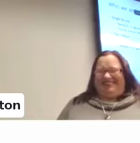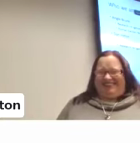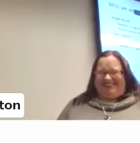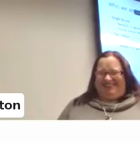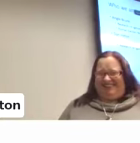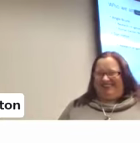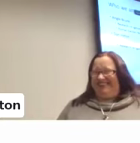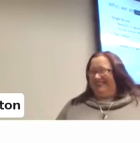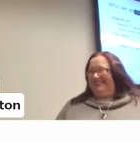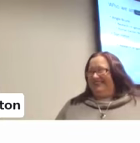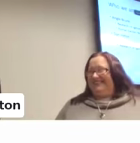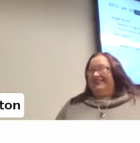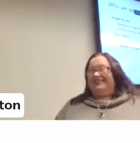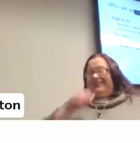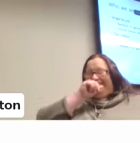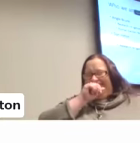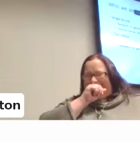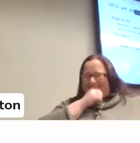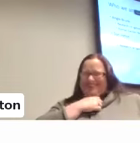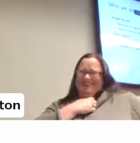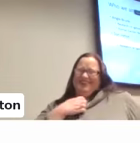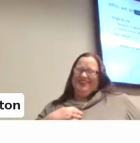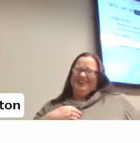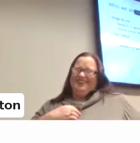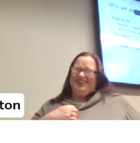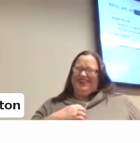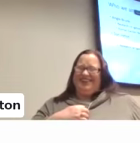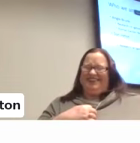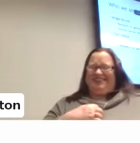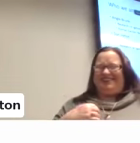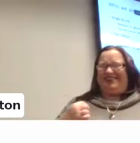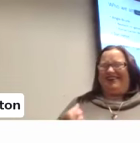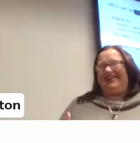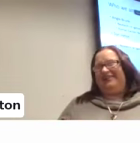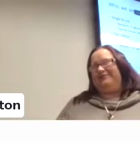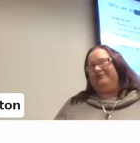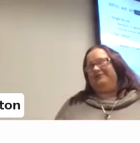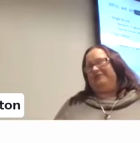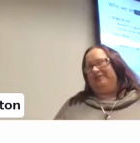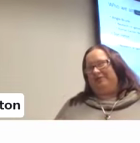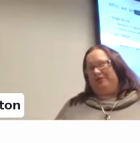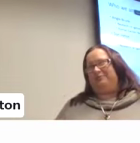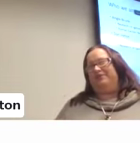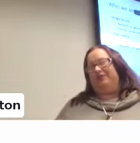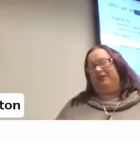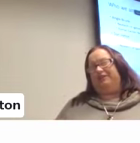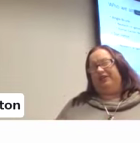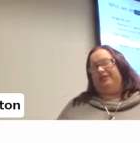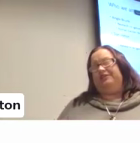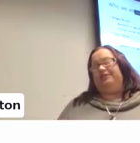Because when I started conducting research and had researcher responsibilities as a librarian I thought to myself, now how can I make it in such a way I can play at work. And it's working so far.